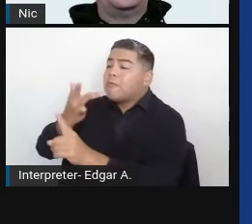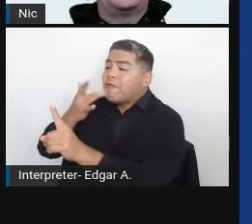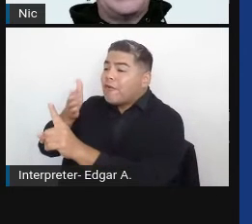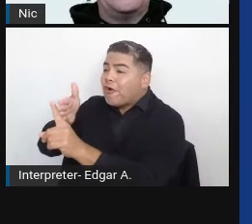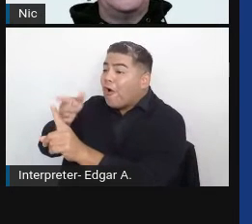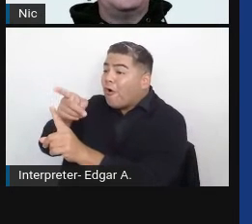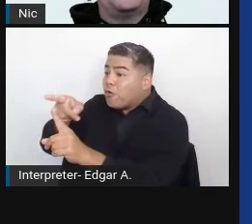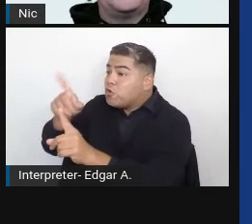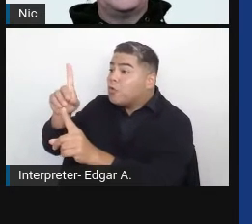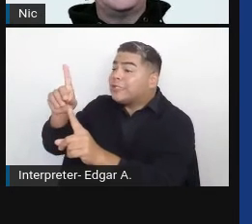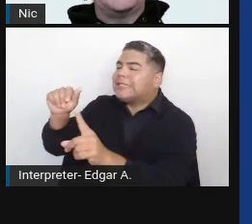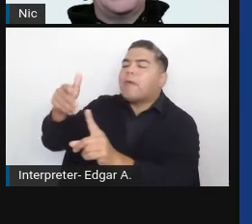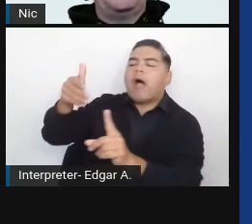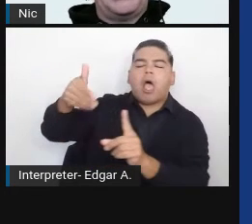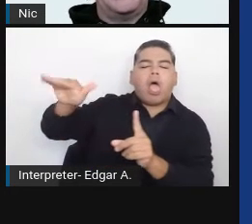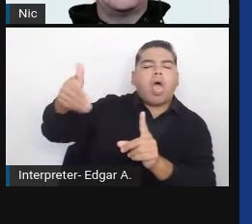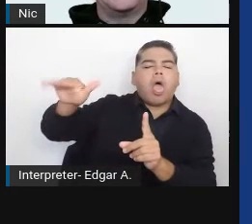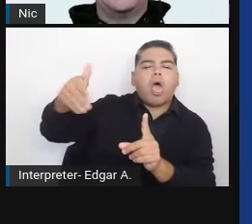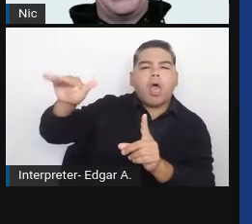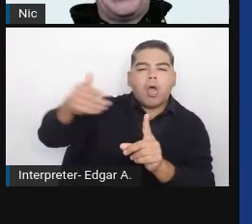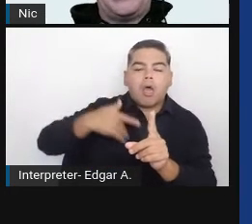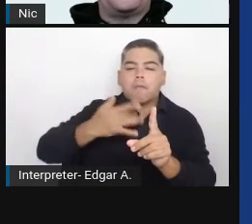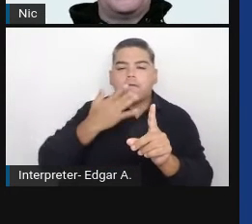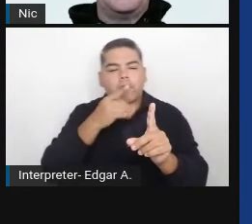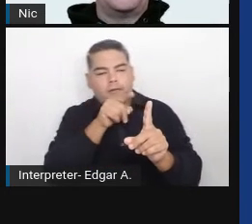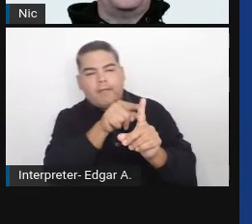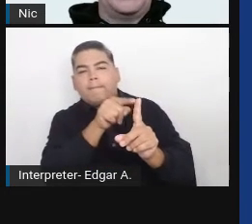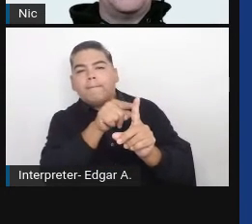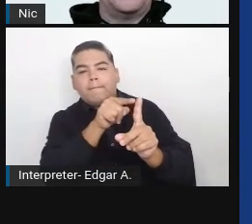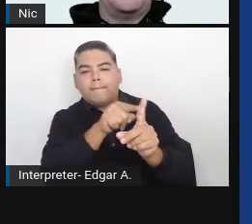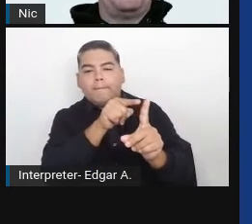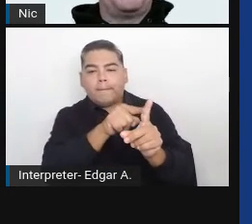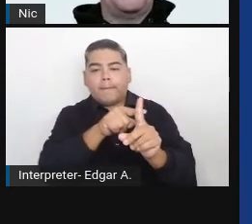We're talking prejudice and bias and outright discrimination.